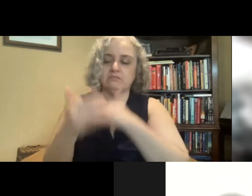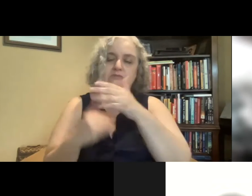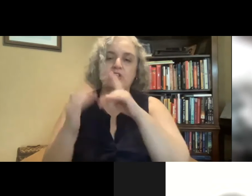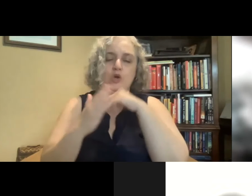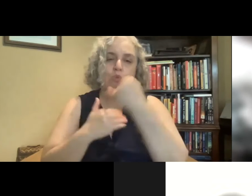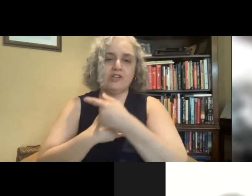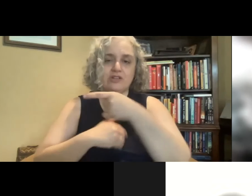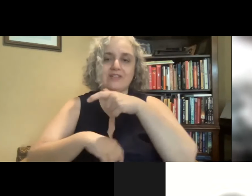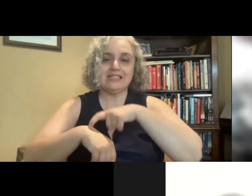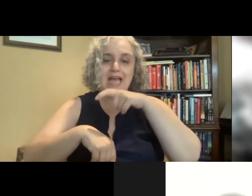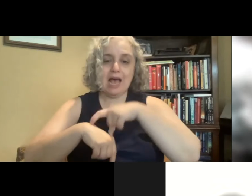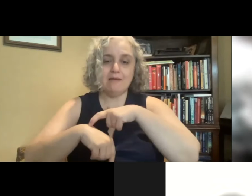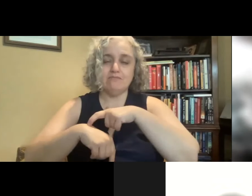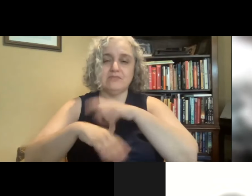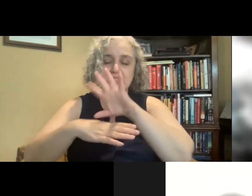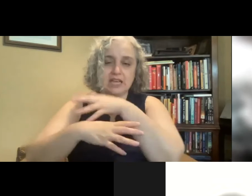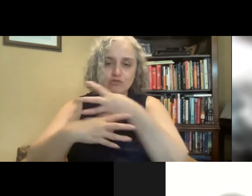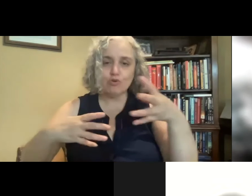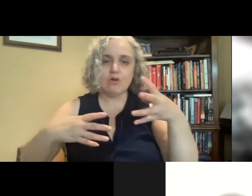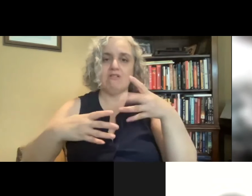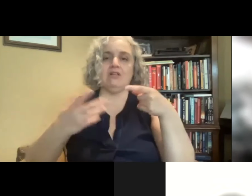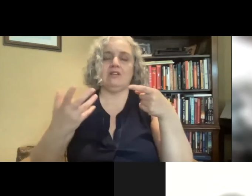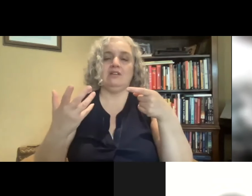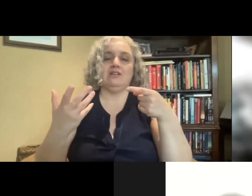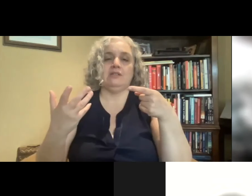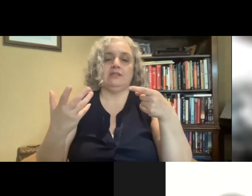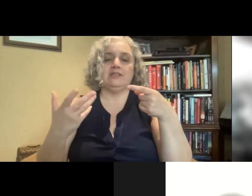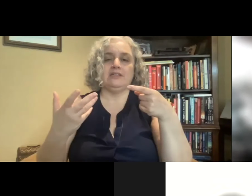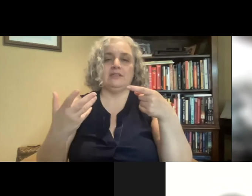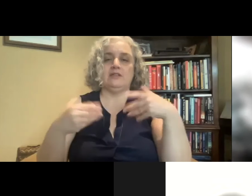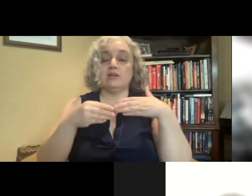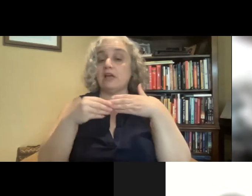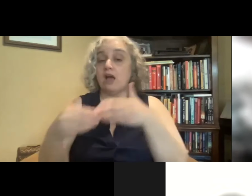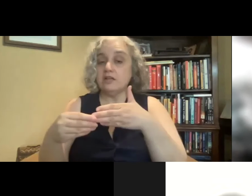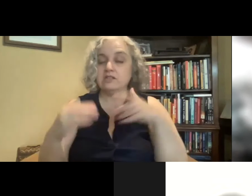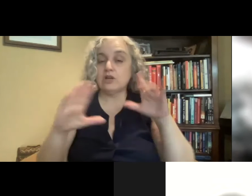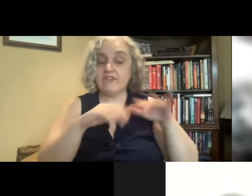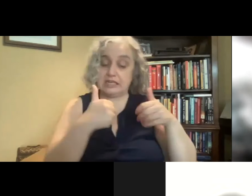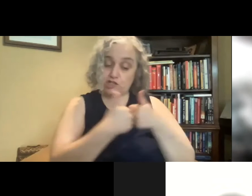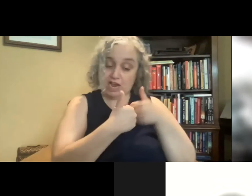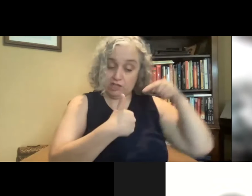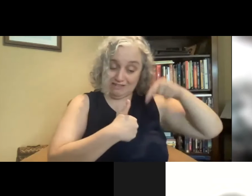is we want to be guided by the challenges and